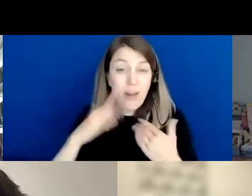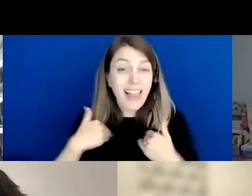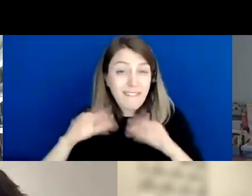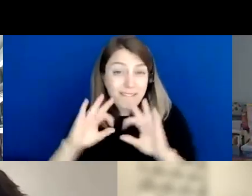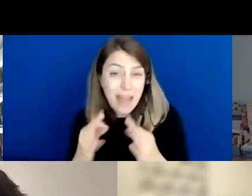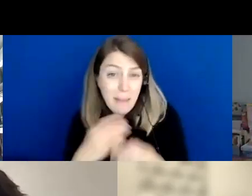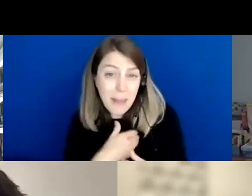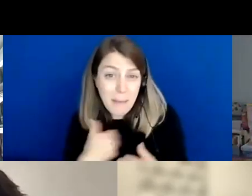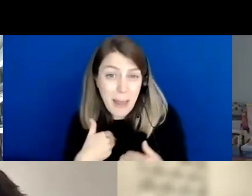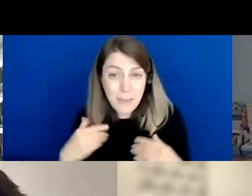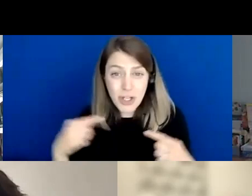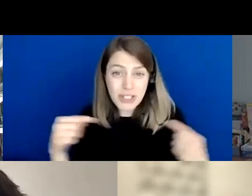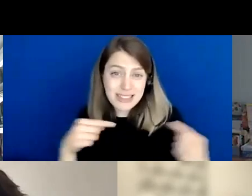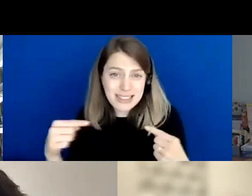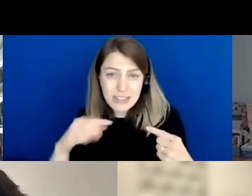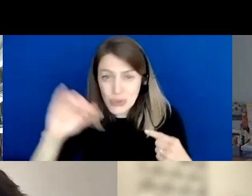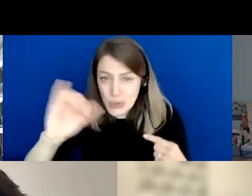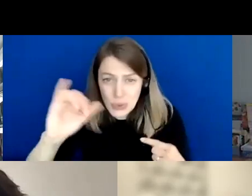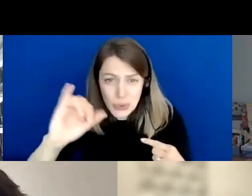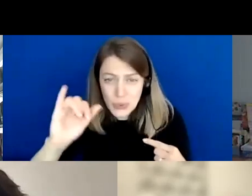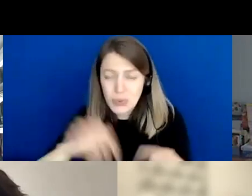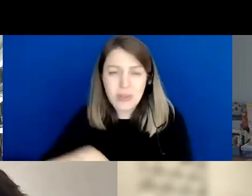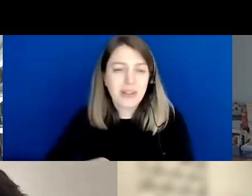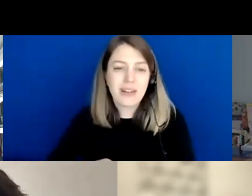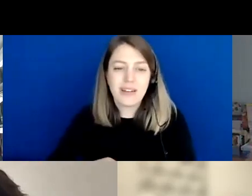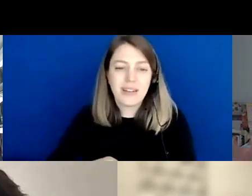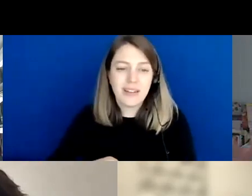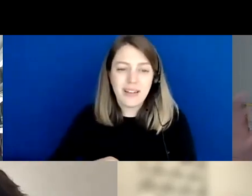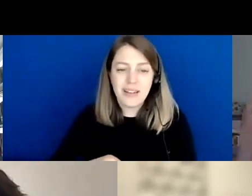which you always have in disability issues.